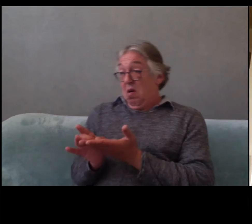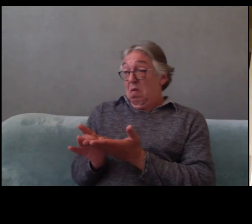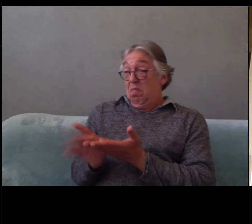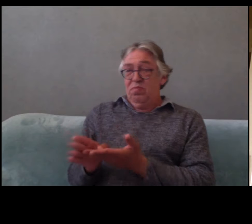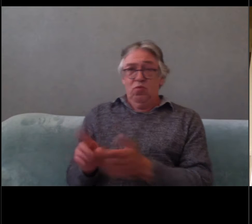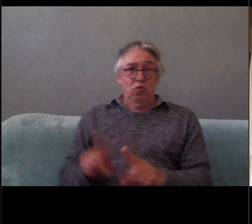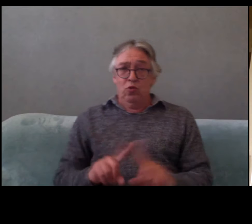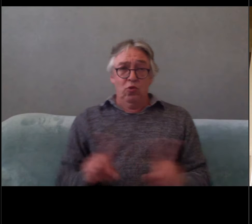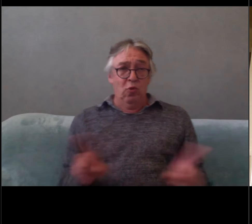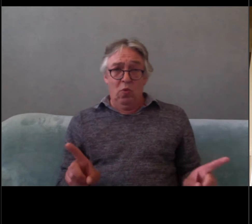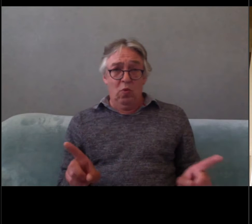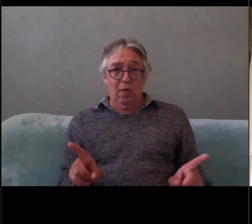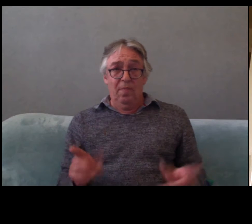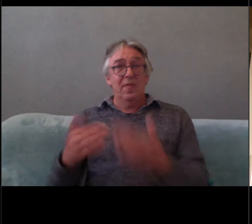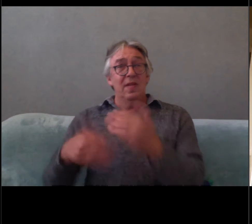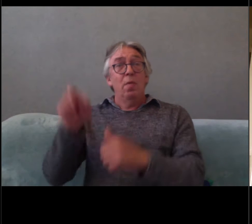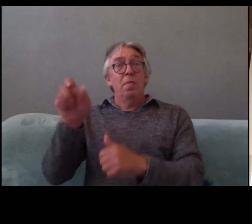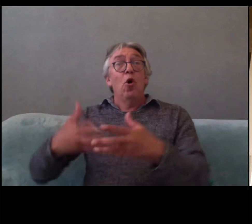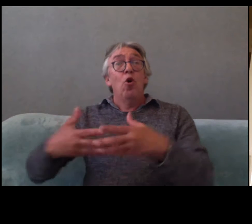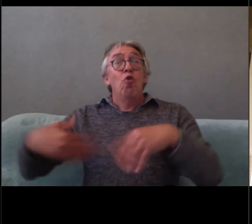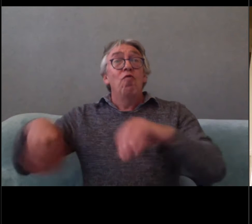They shouldn't be put aside.